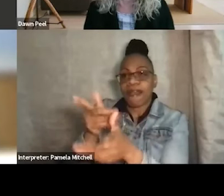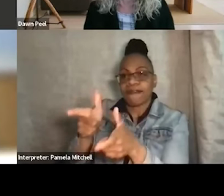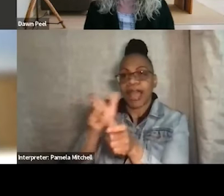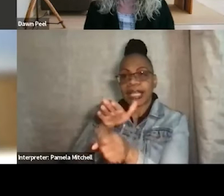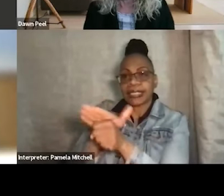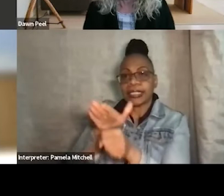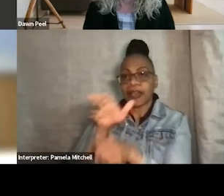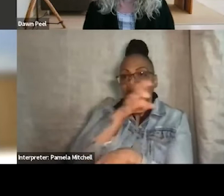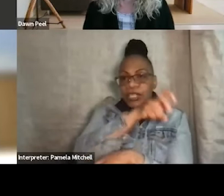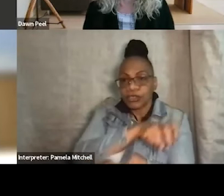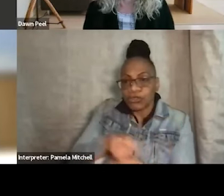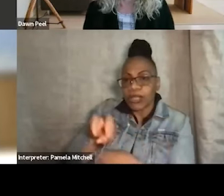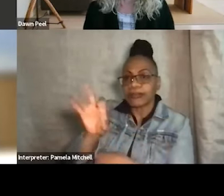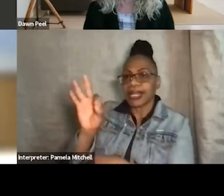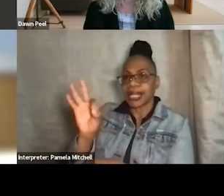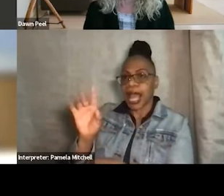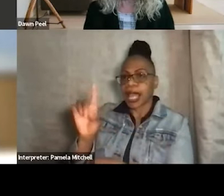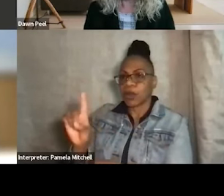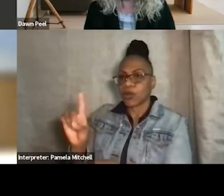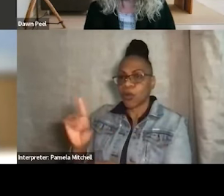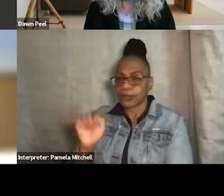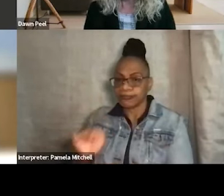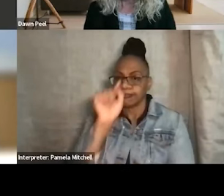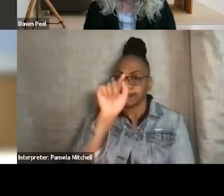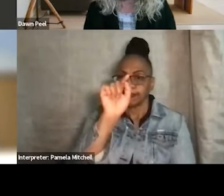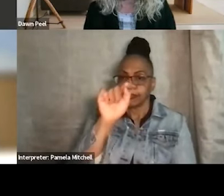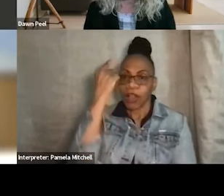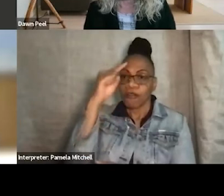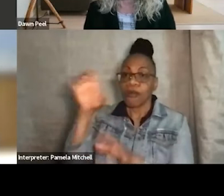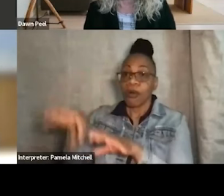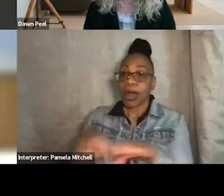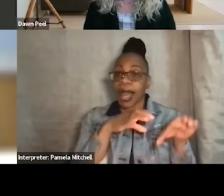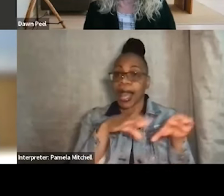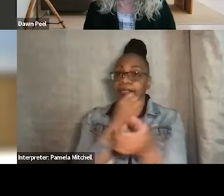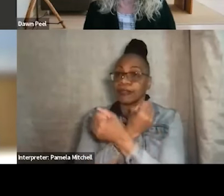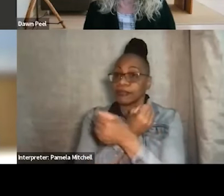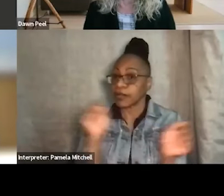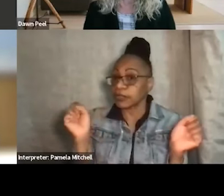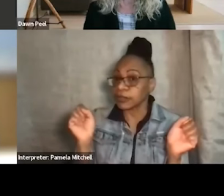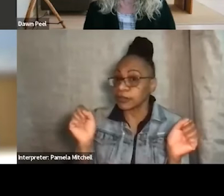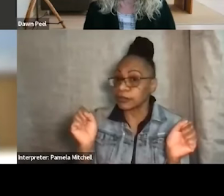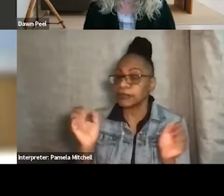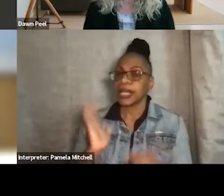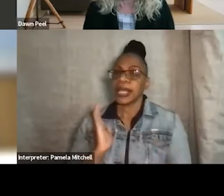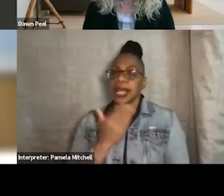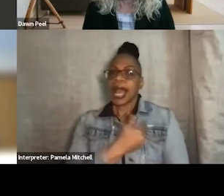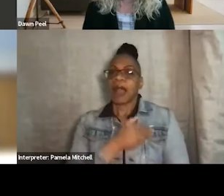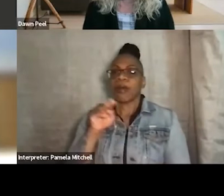to 911 for an active rescue. Our mobile crisis services are also voluntary.